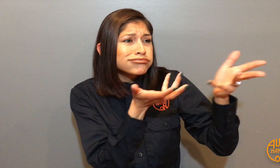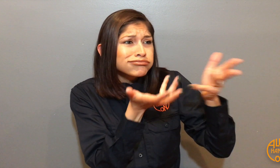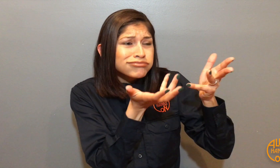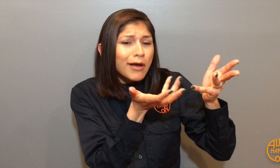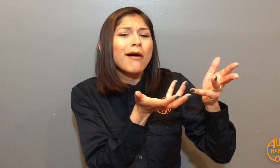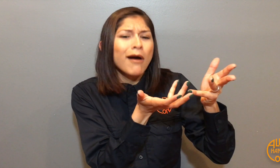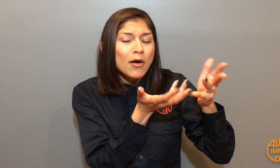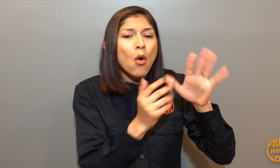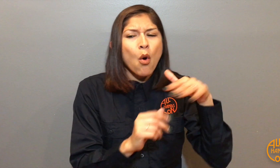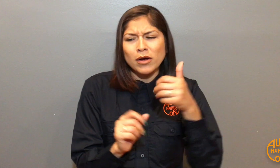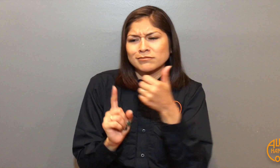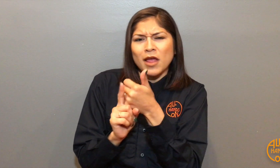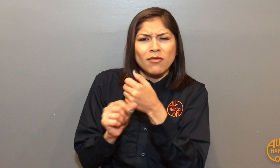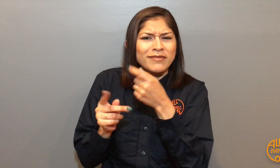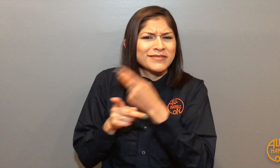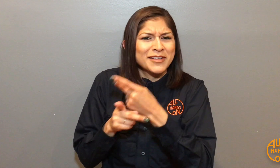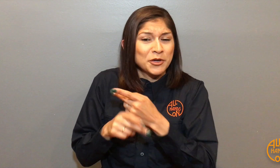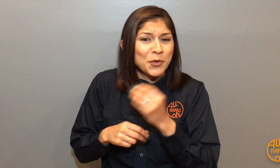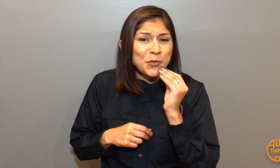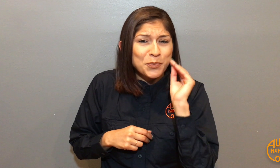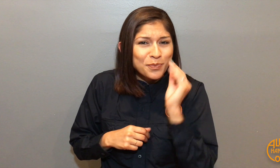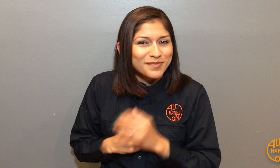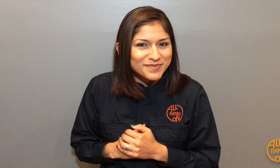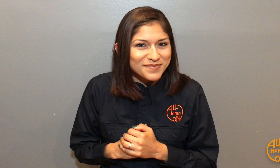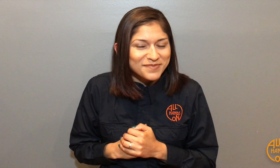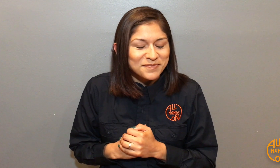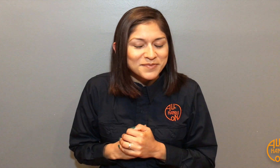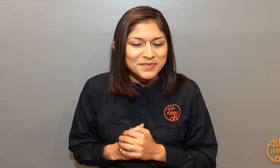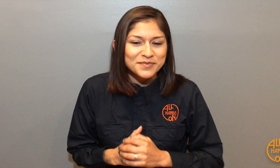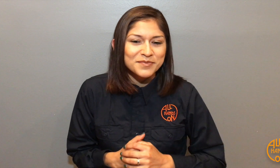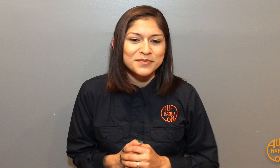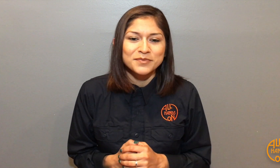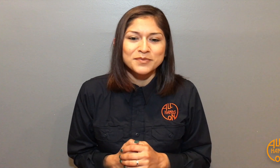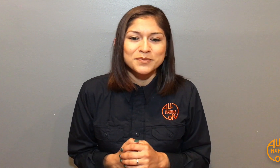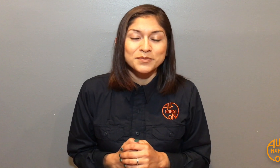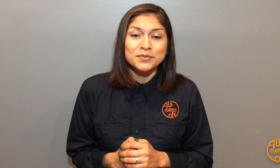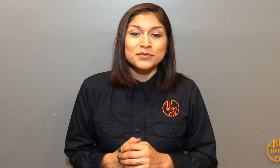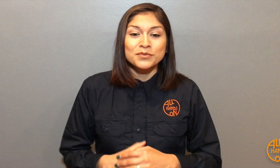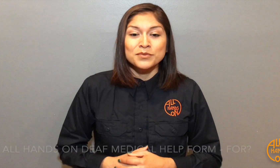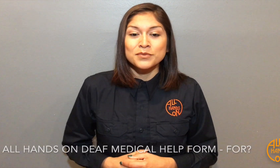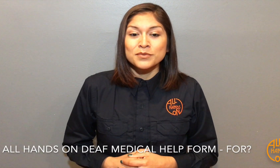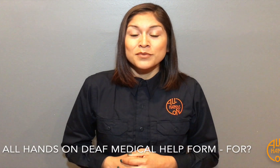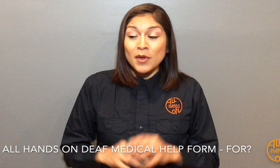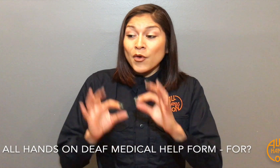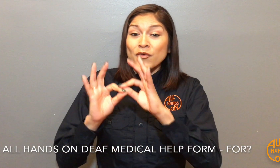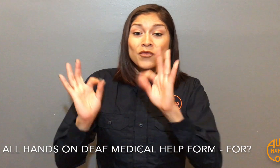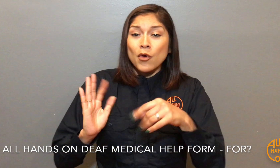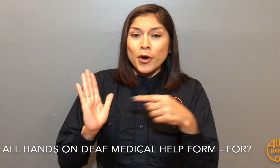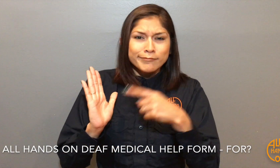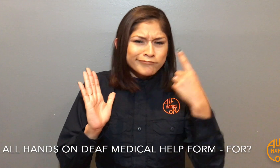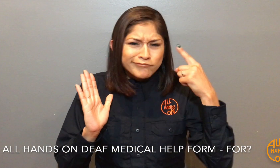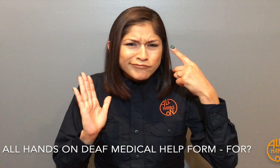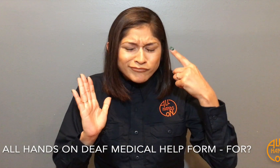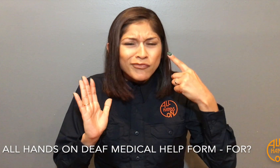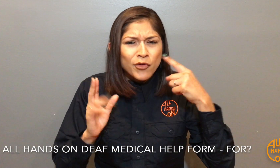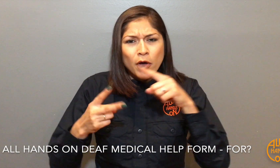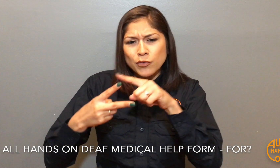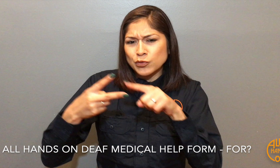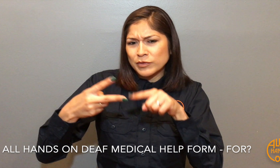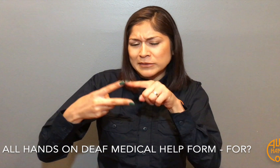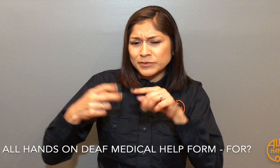contact your doctor's office or take care of it at home yourself, this form is